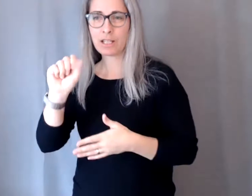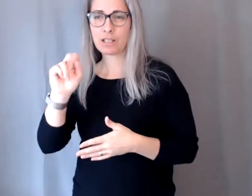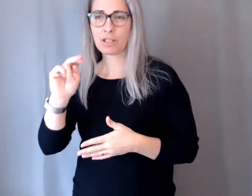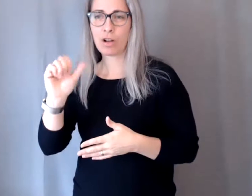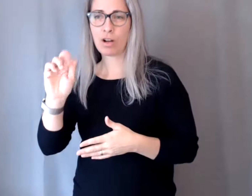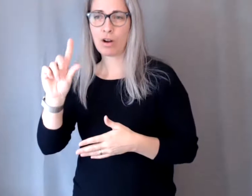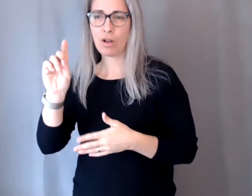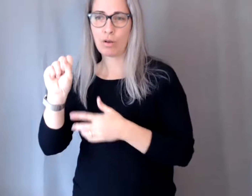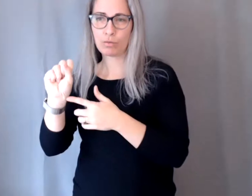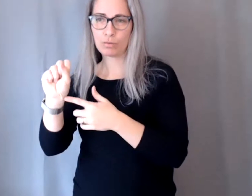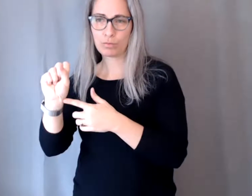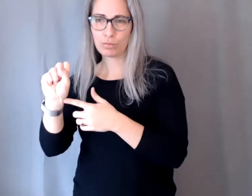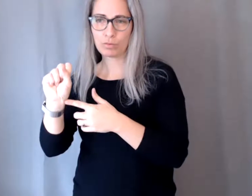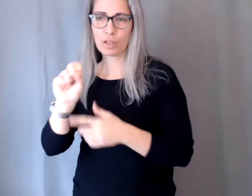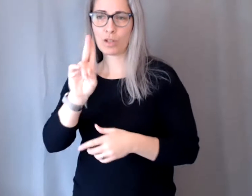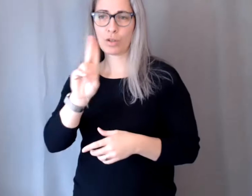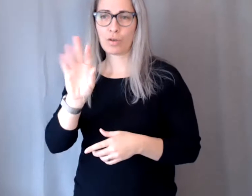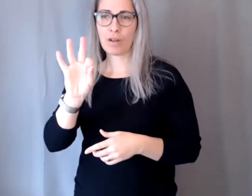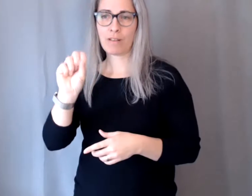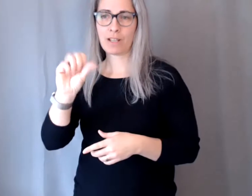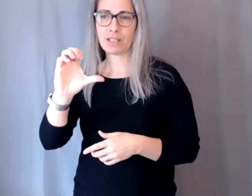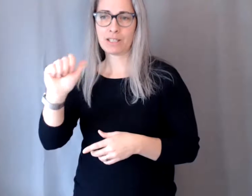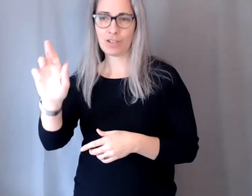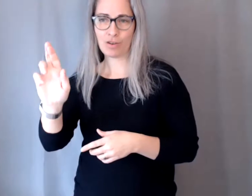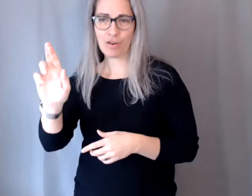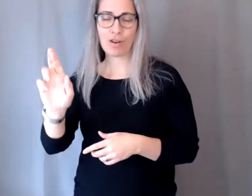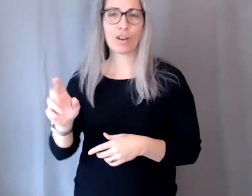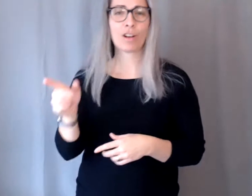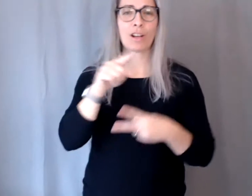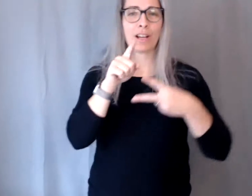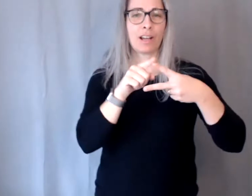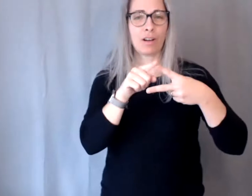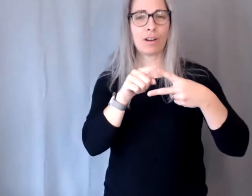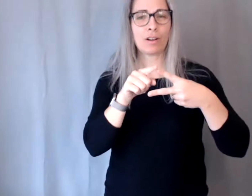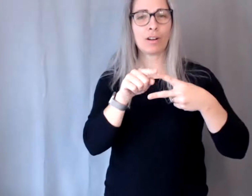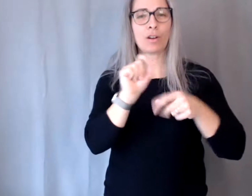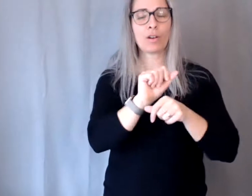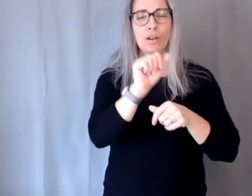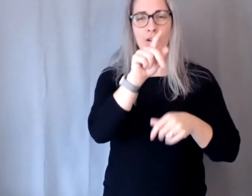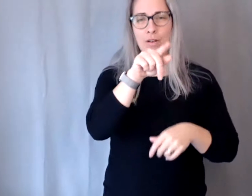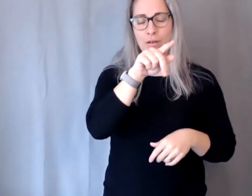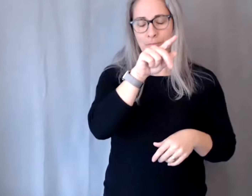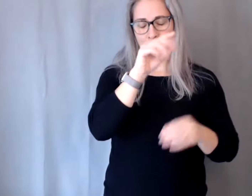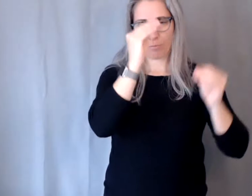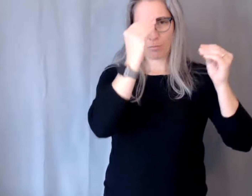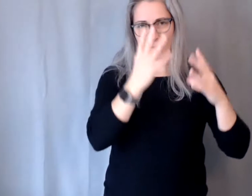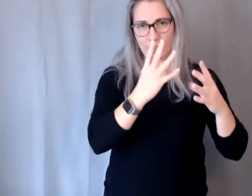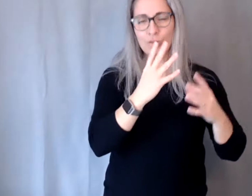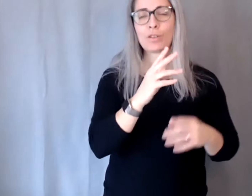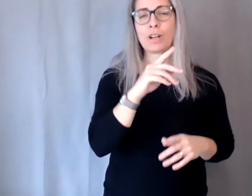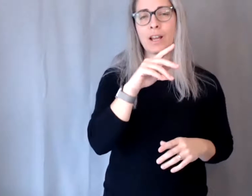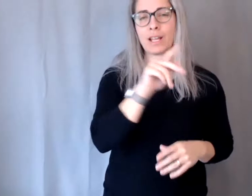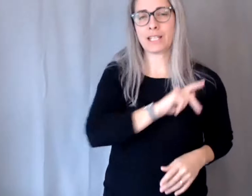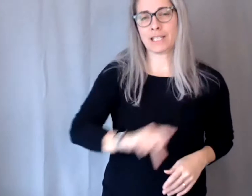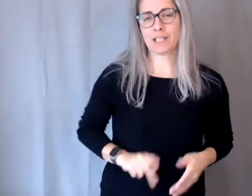in Sao Paulo I am going to now turn the